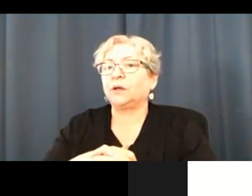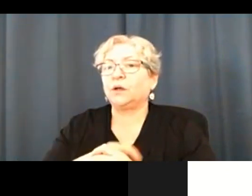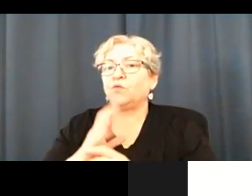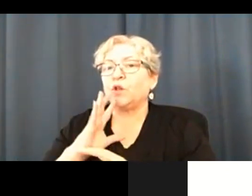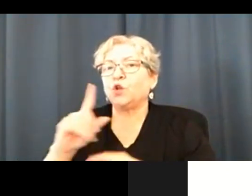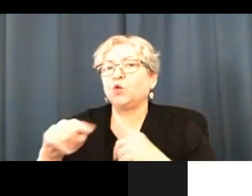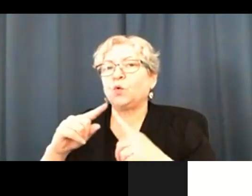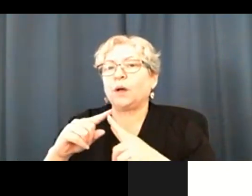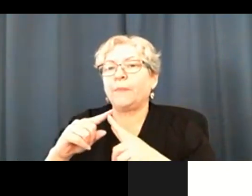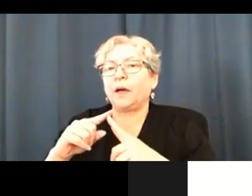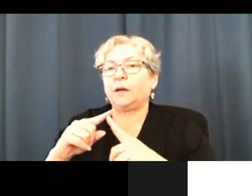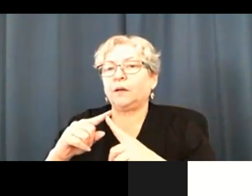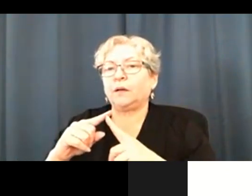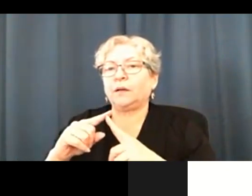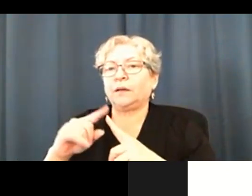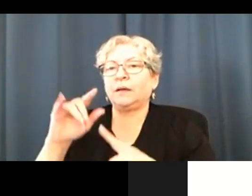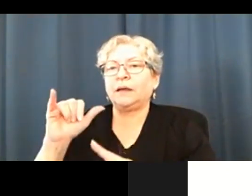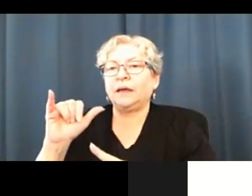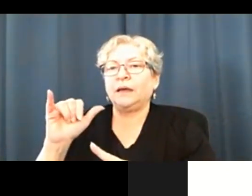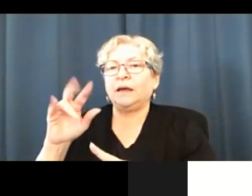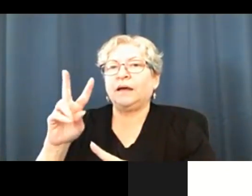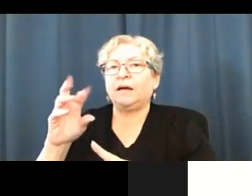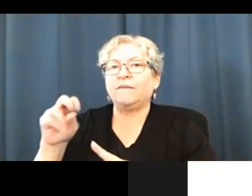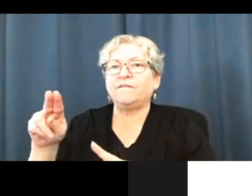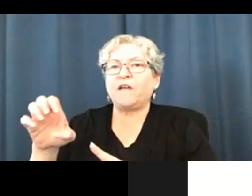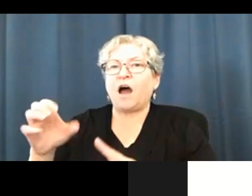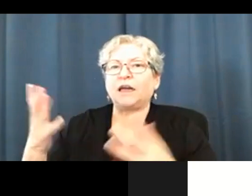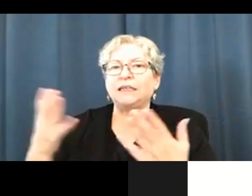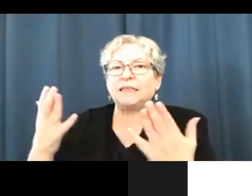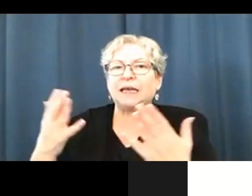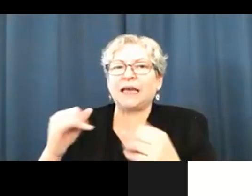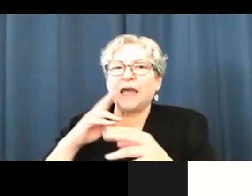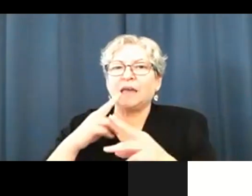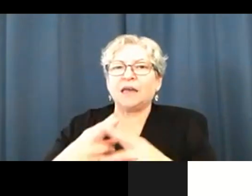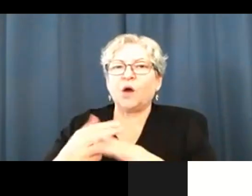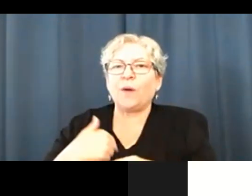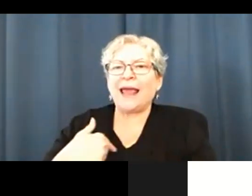[Woman] And Yvonne is on here, so she could probably name it. But we have a feature that we just added